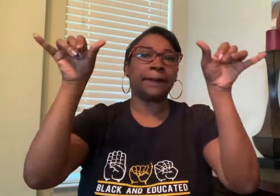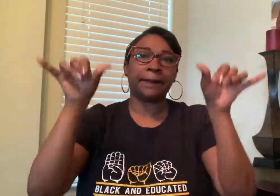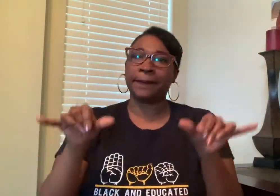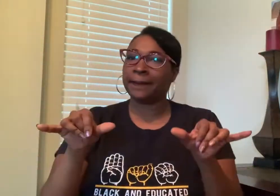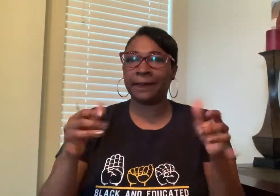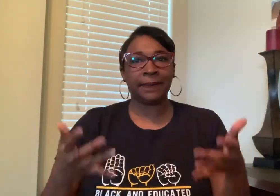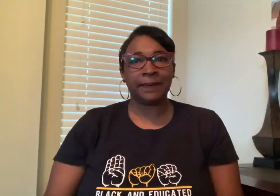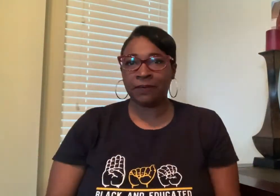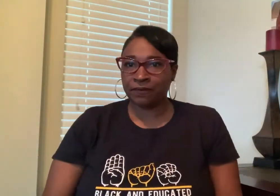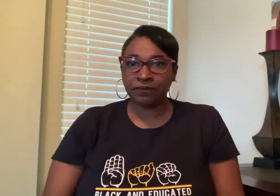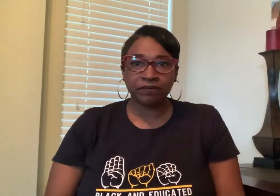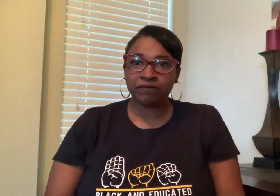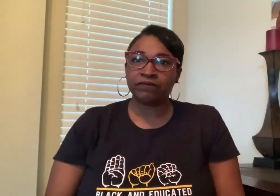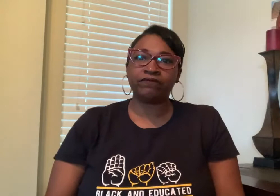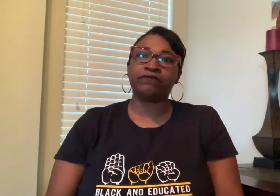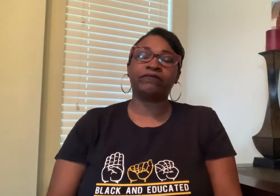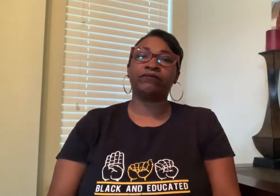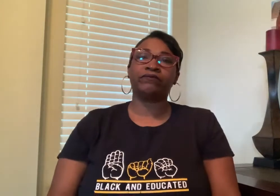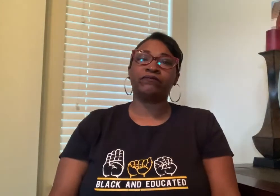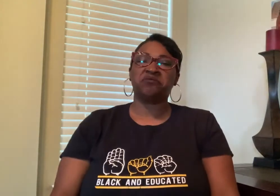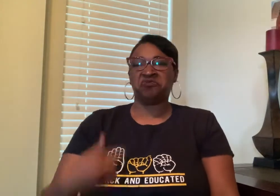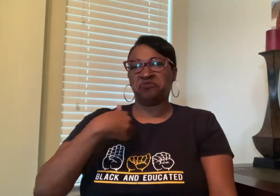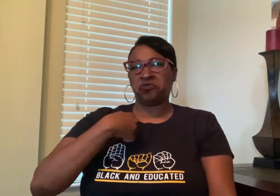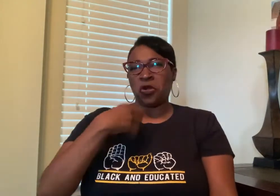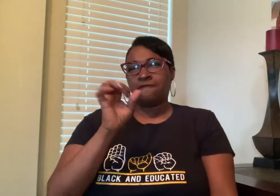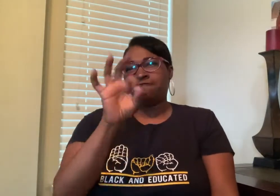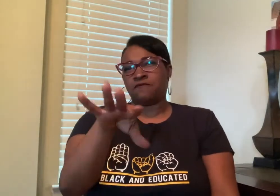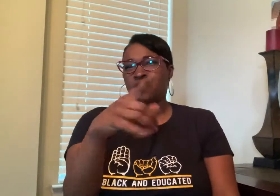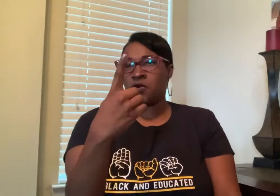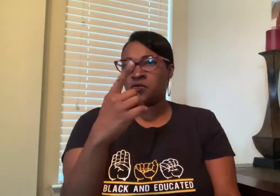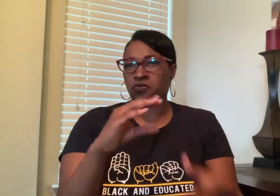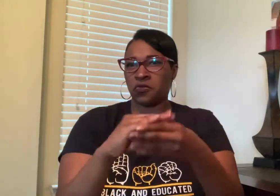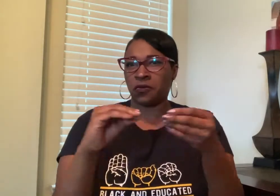that is systemic racism.